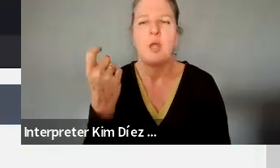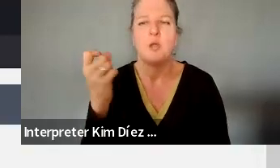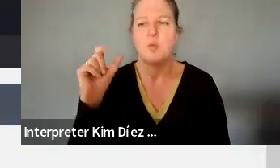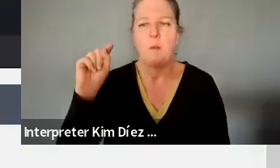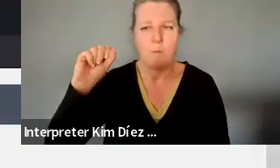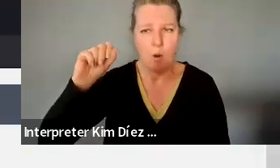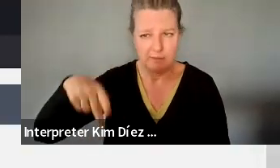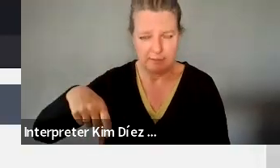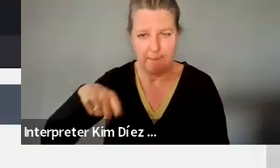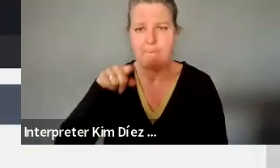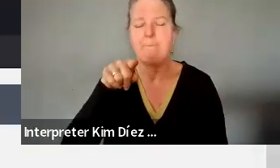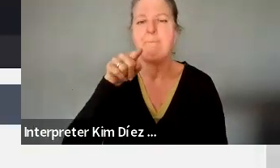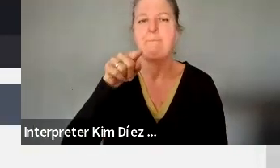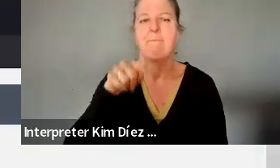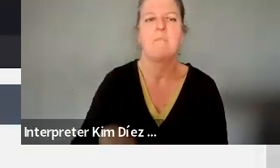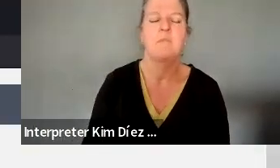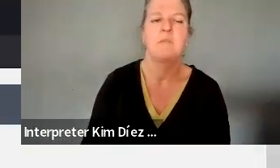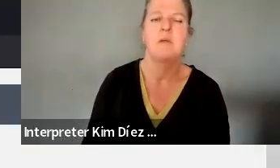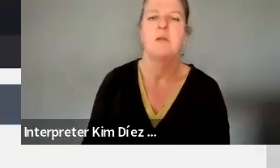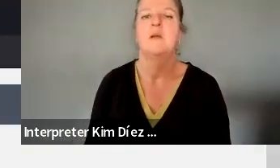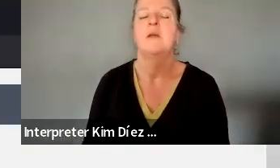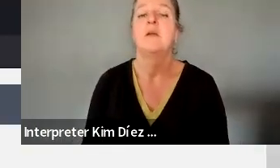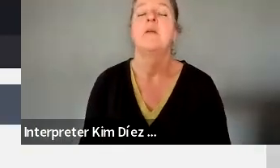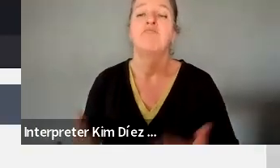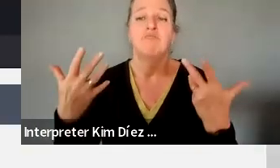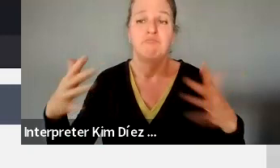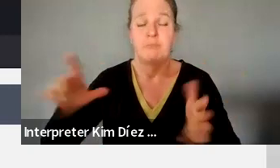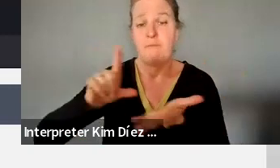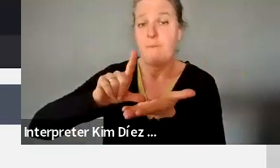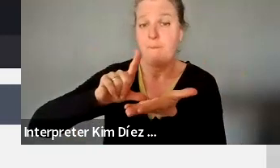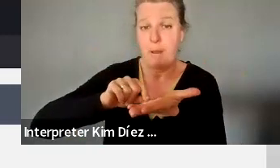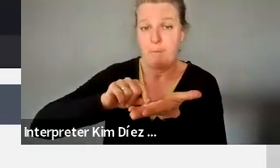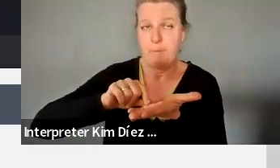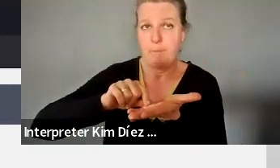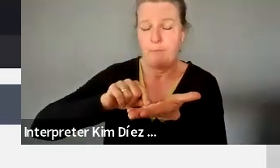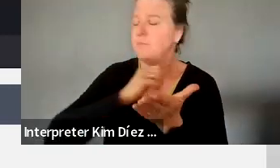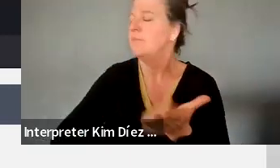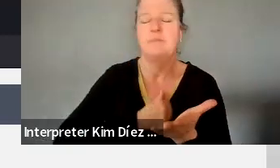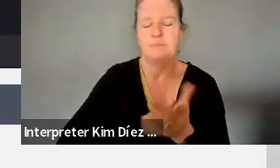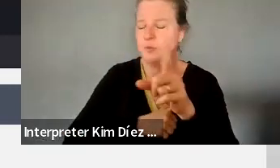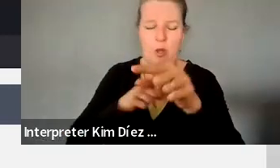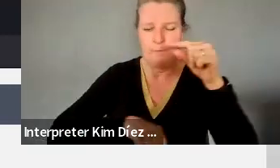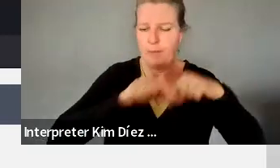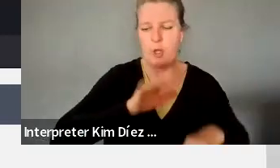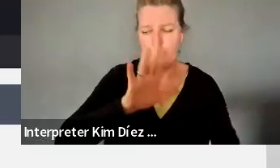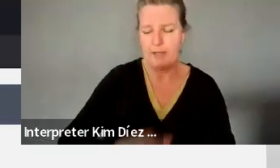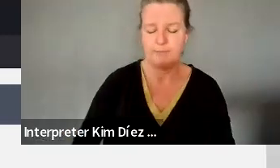So once you've published your, once you've... Sorry, let me just back up and use fewer words.